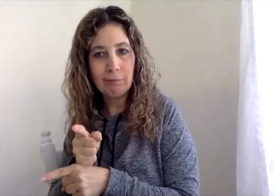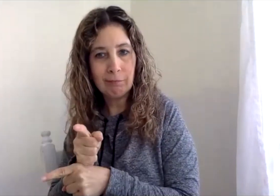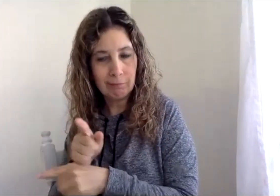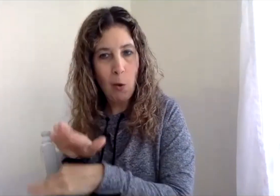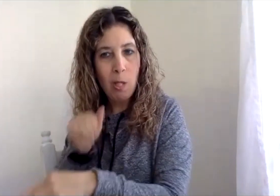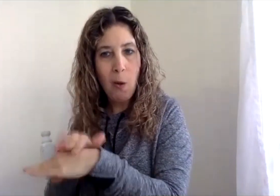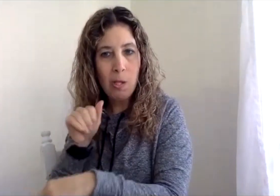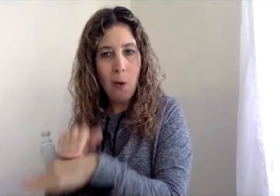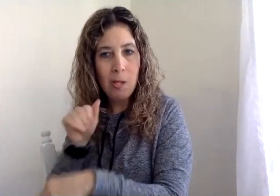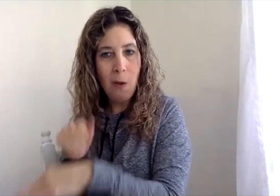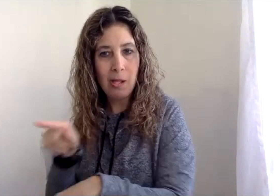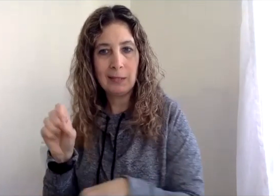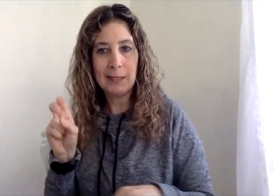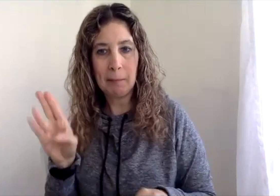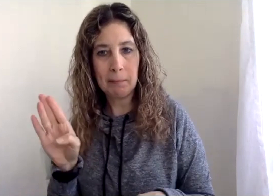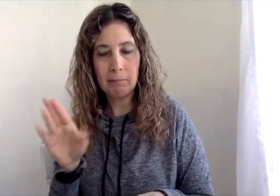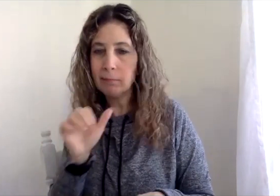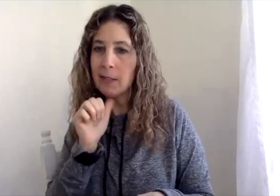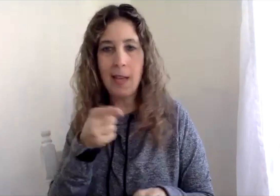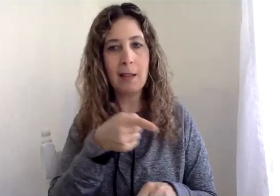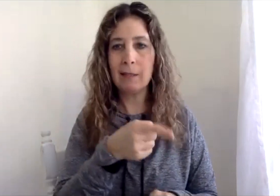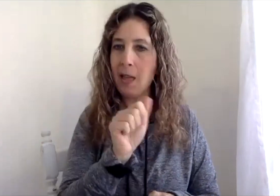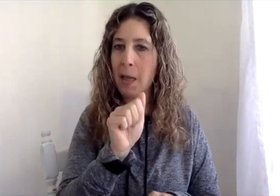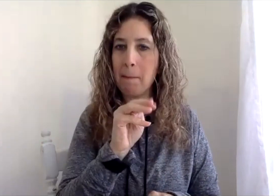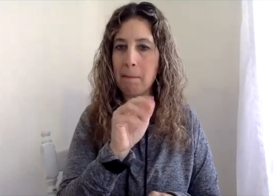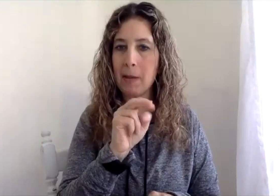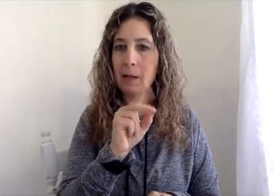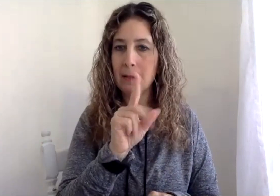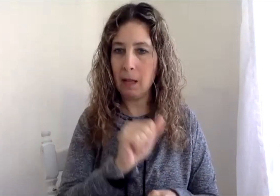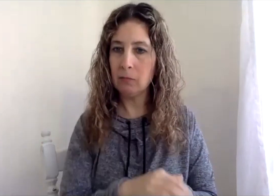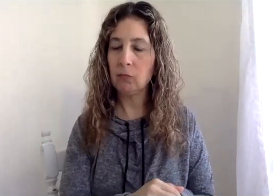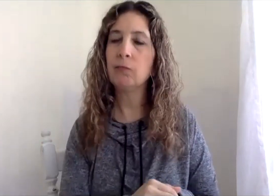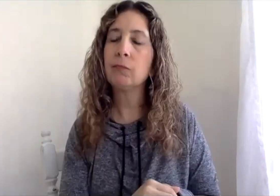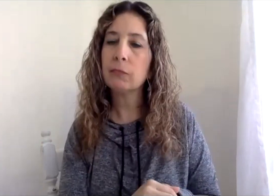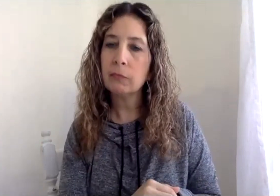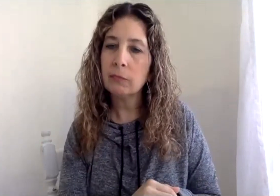Mill Neck called the brother back and called him to sub several times but didn't call Amanda.